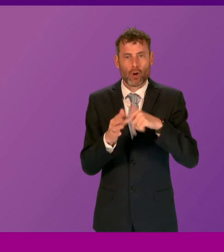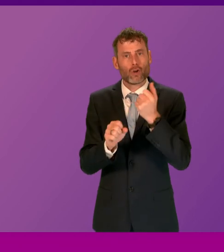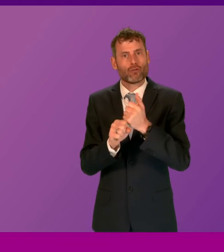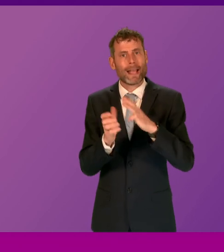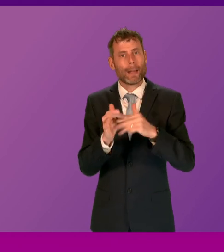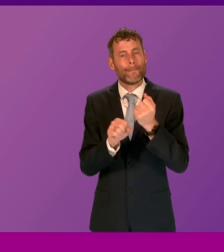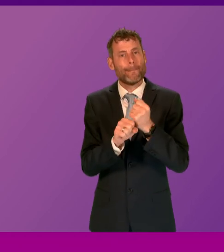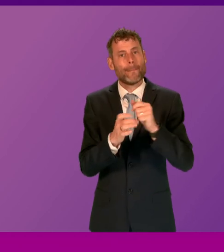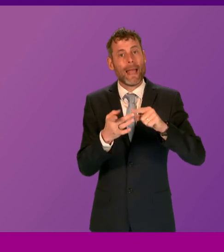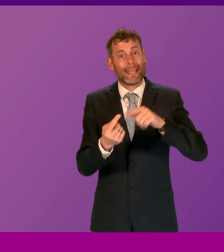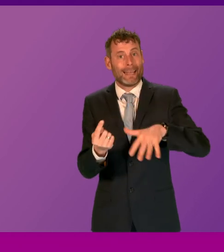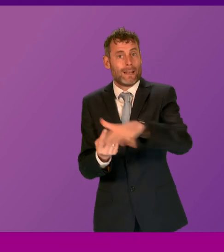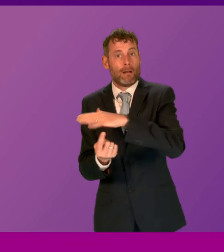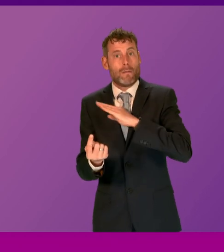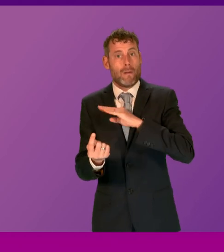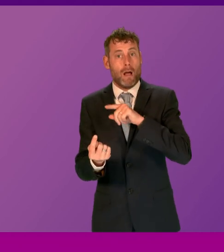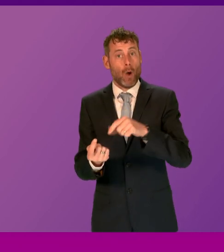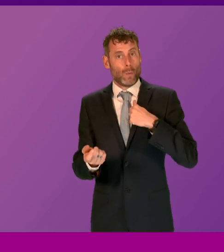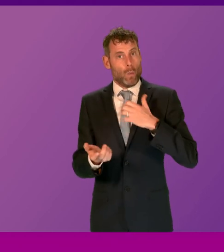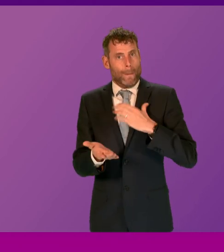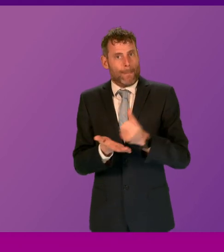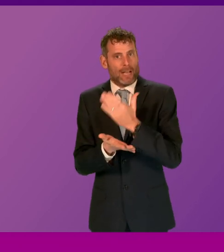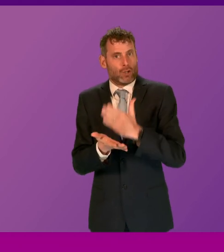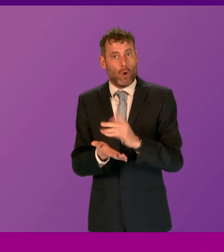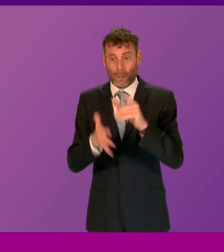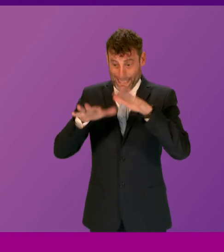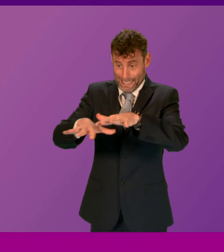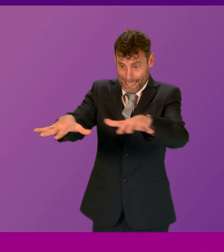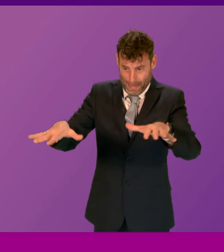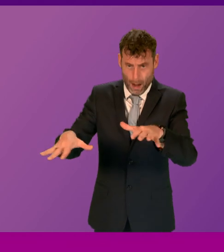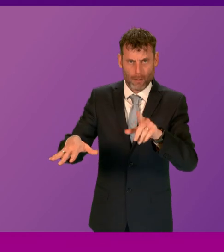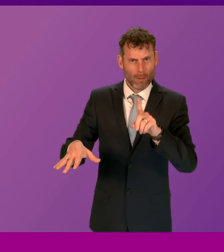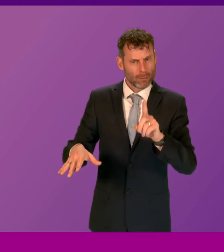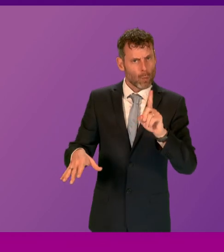We want to ensure that local communities reap the benefits as we step up deer management